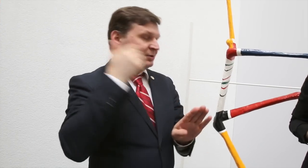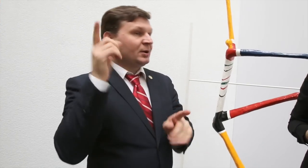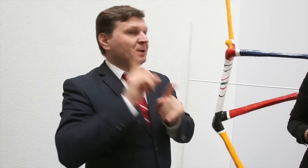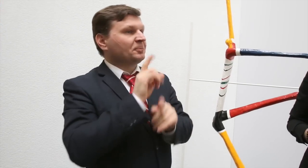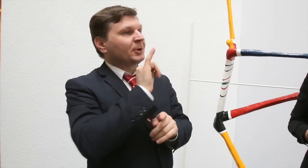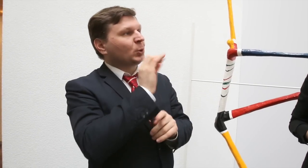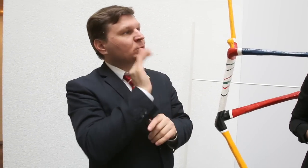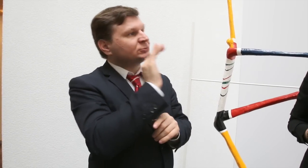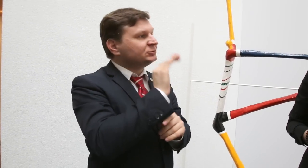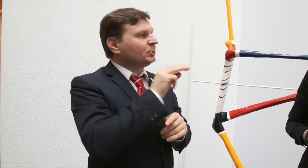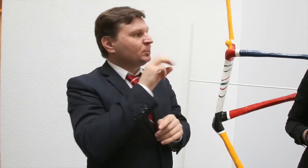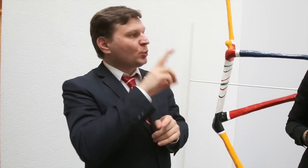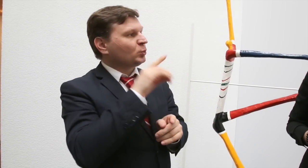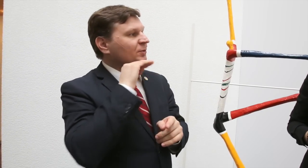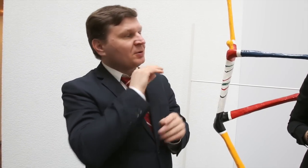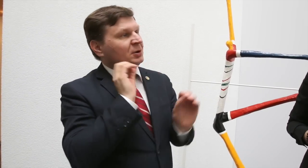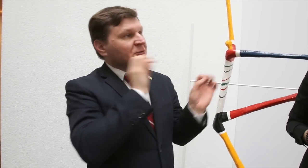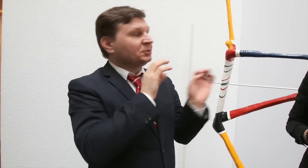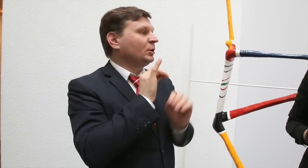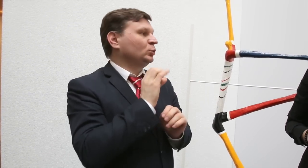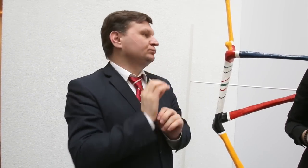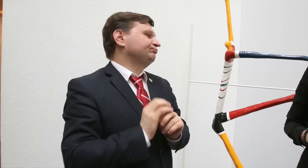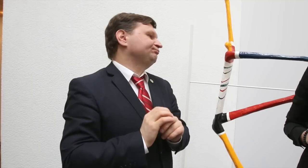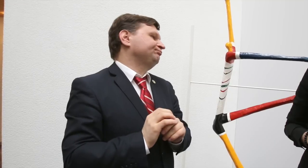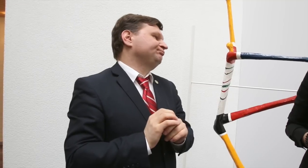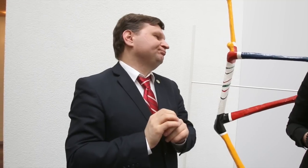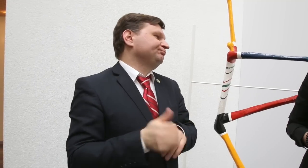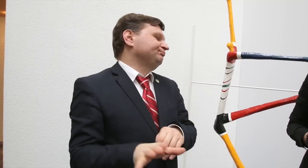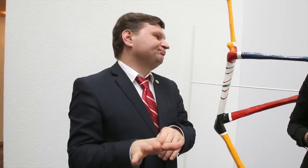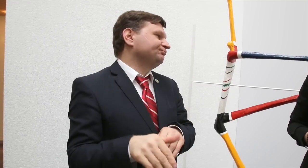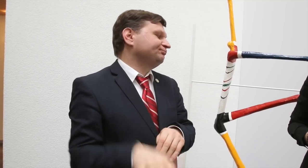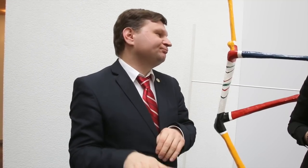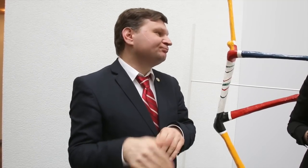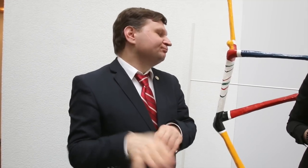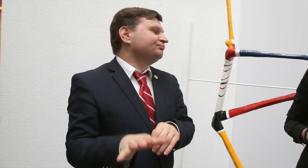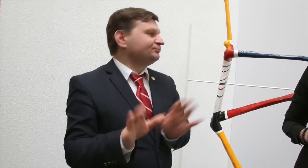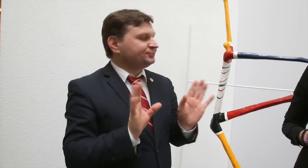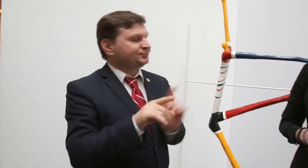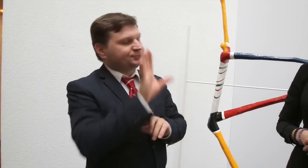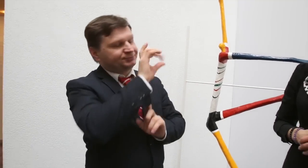IOC with a draft MoU, and IOC would not address this.